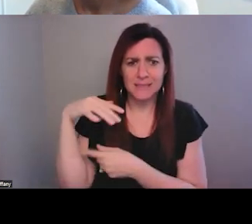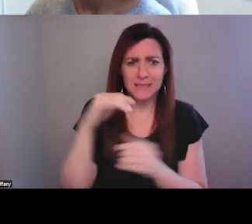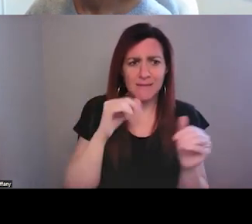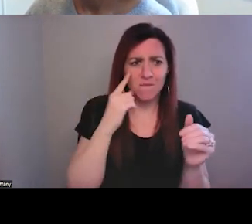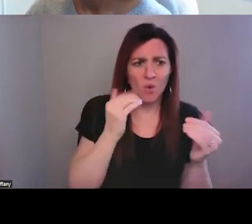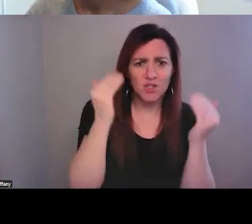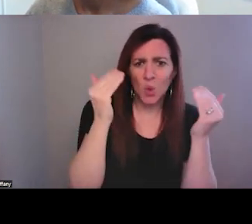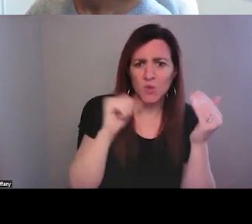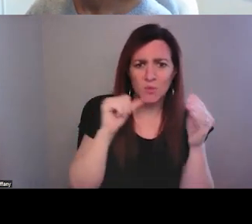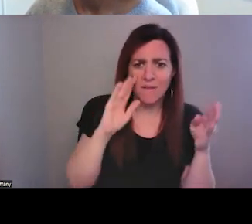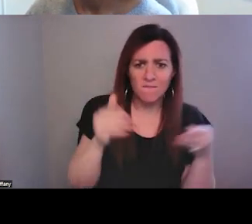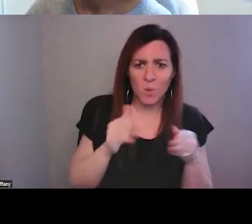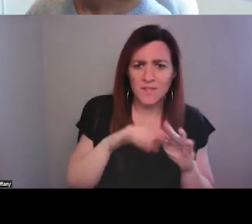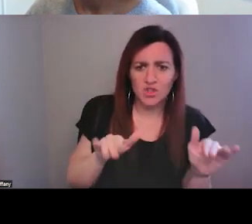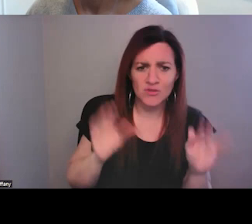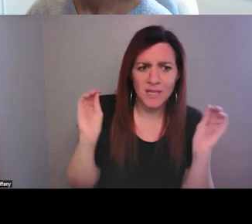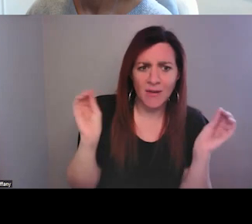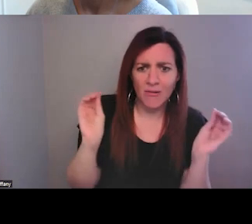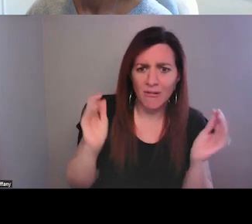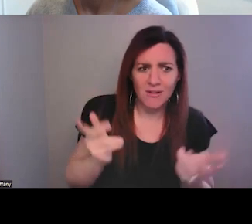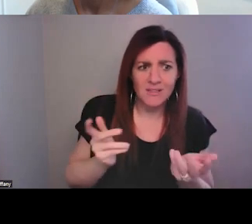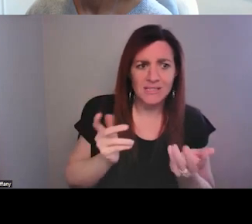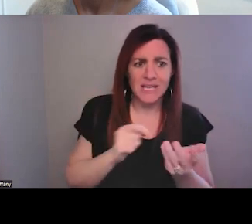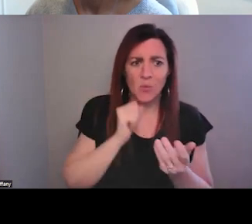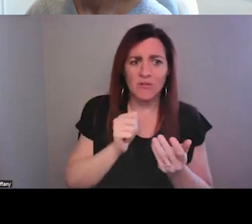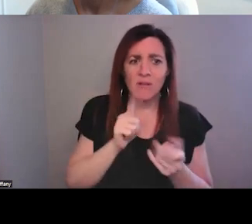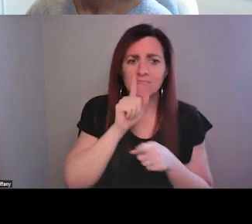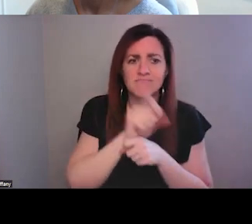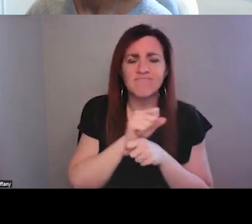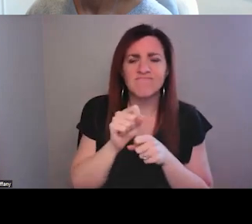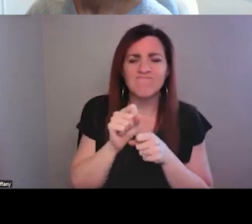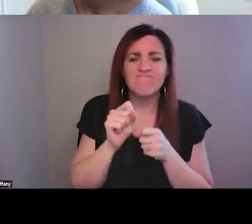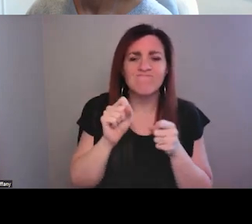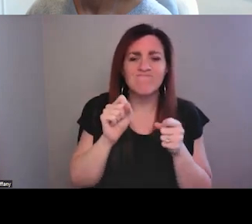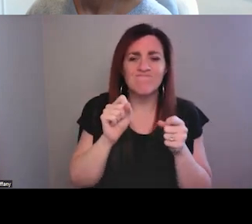FOCUSED. WE ARE NOT LOOKING AT THE NEEDS OF BOTH POPULATIONS.